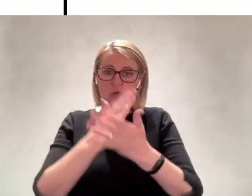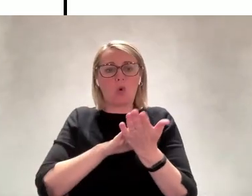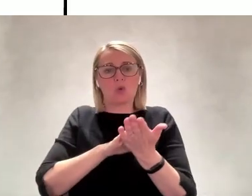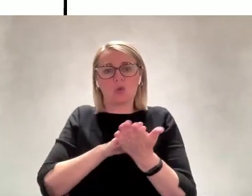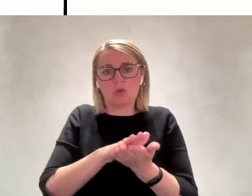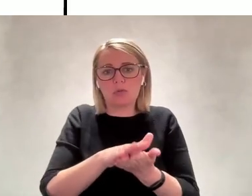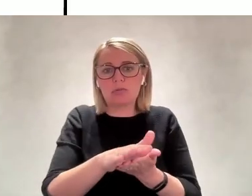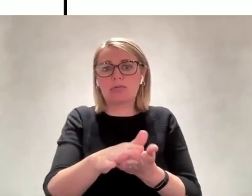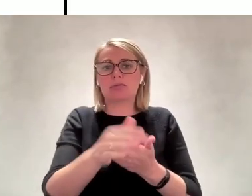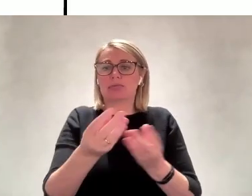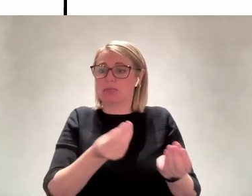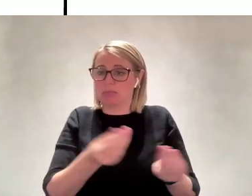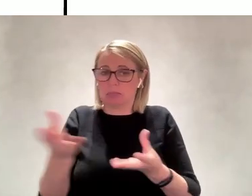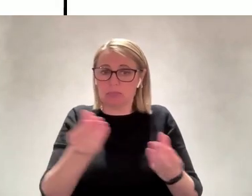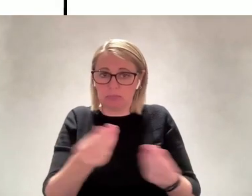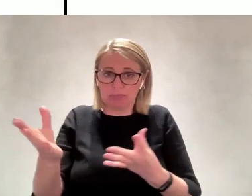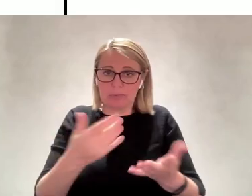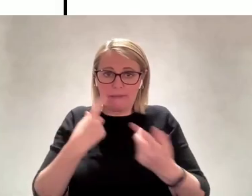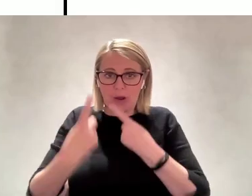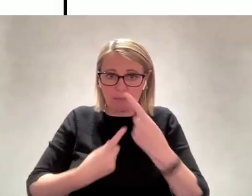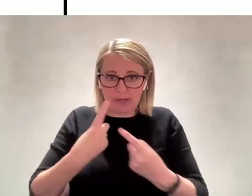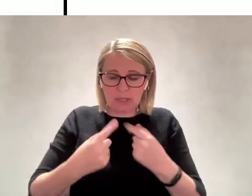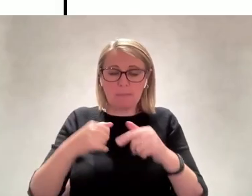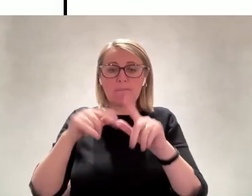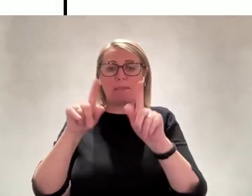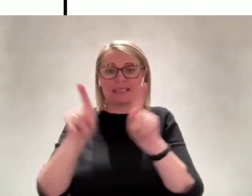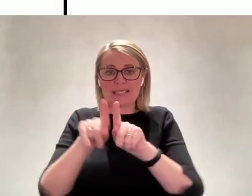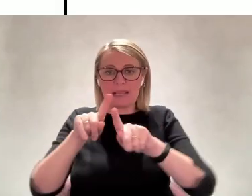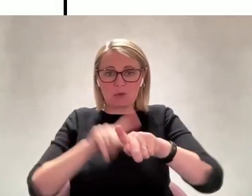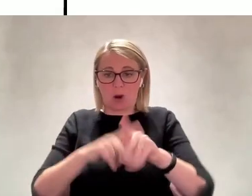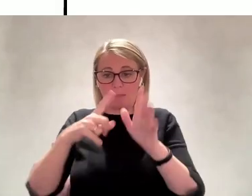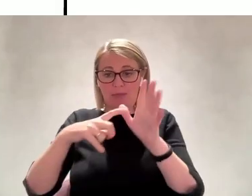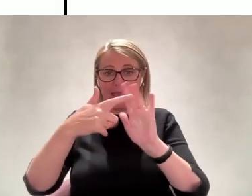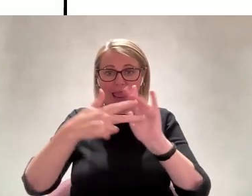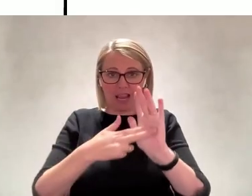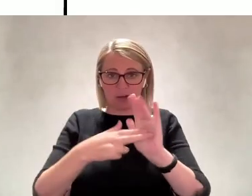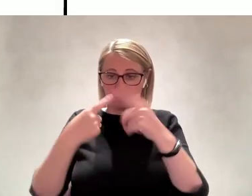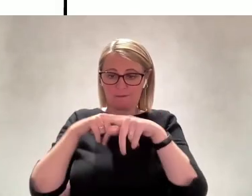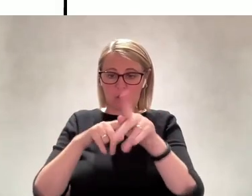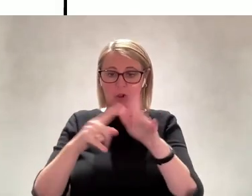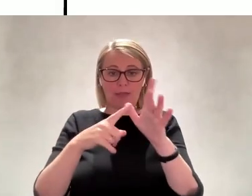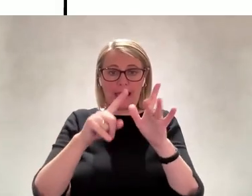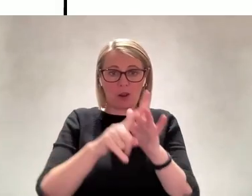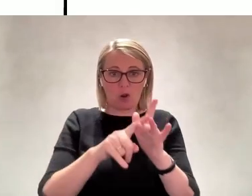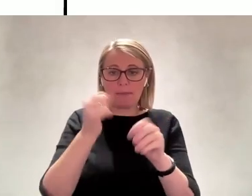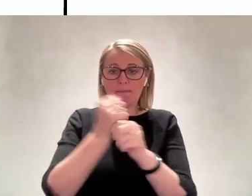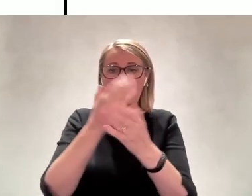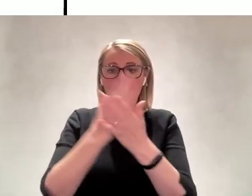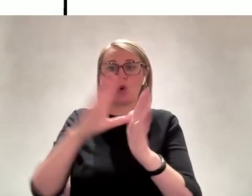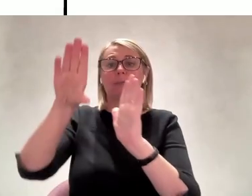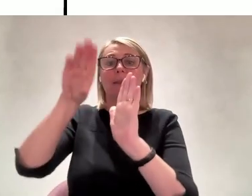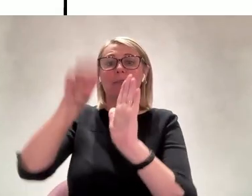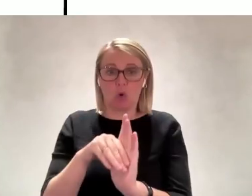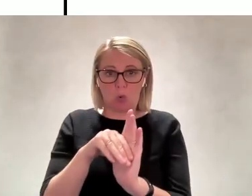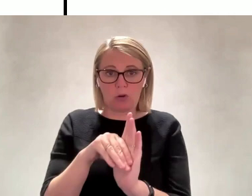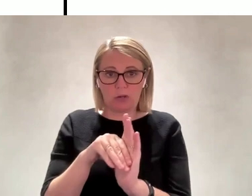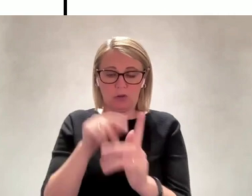output generation, but also in a way that the actions that were taken by the AI tool were recorded so they could